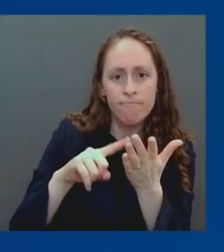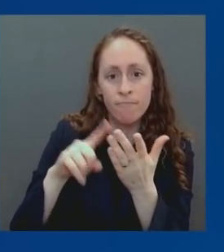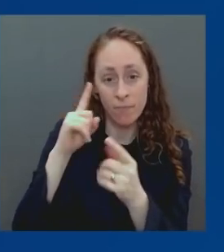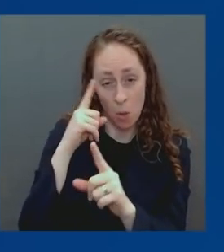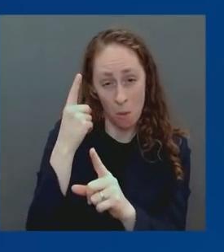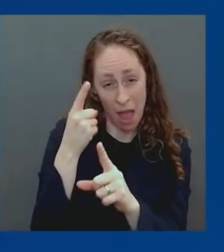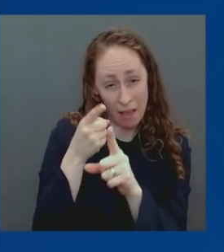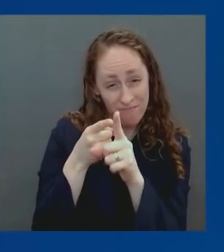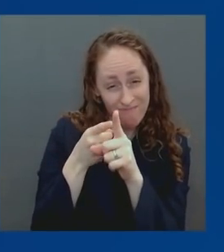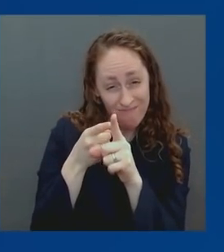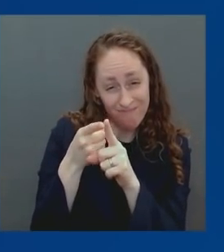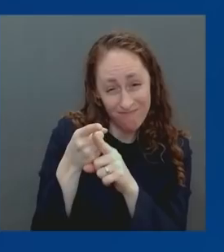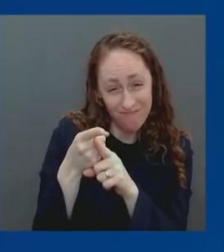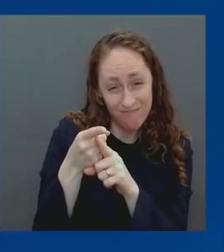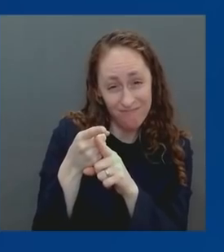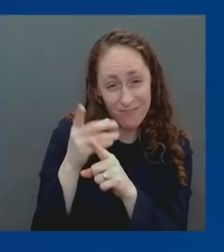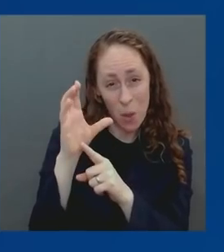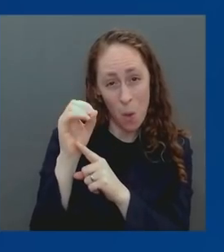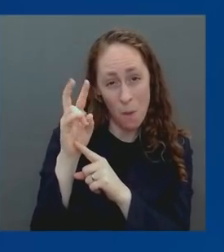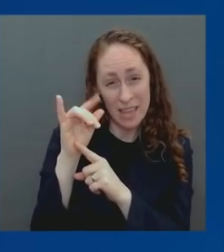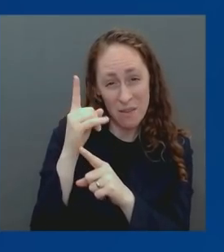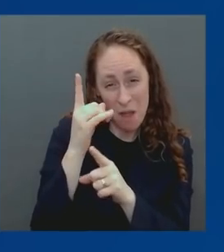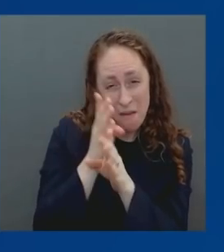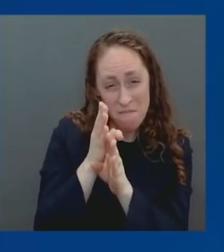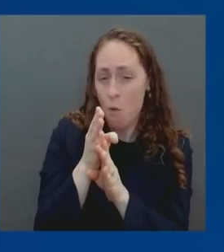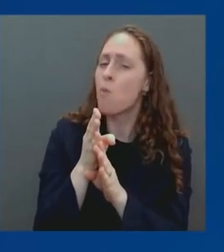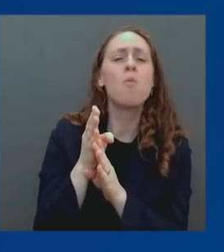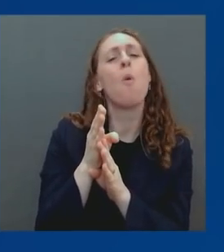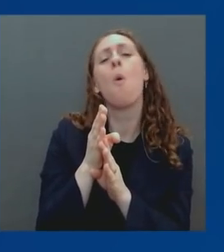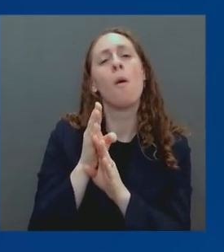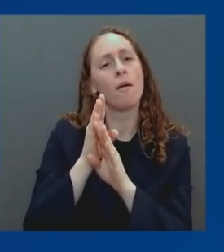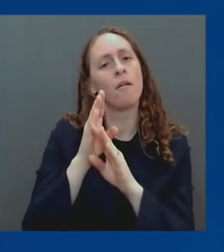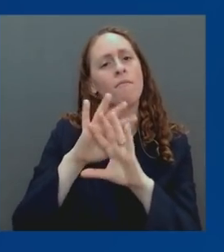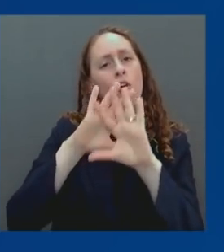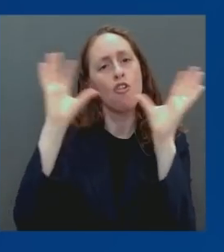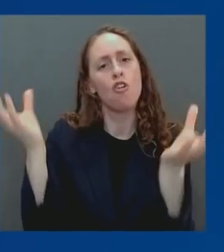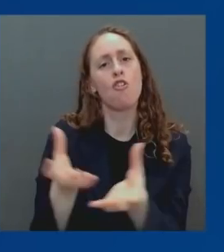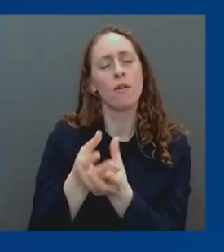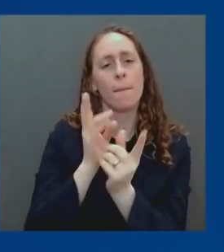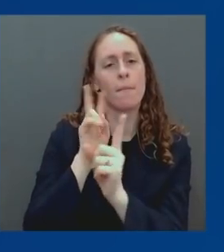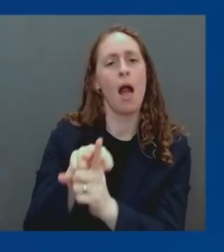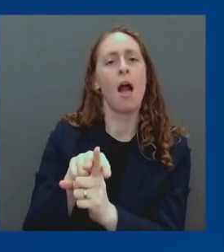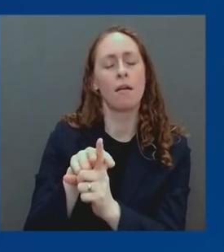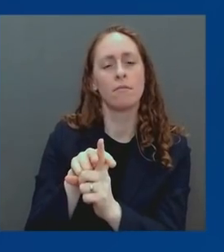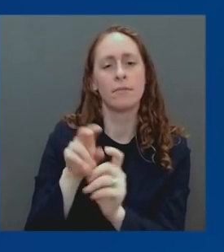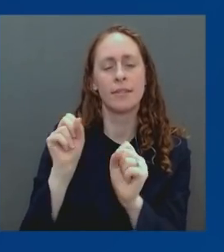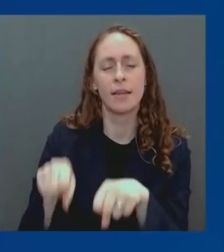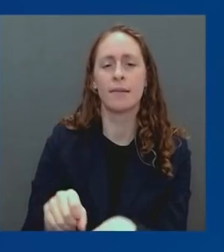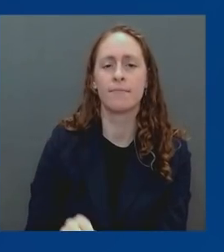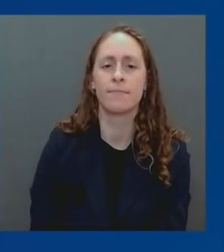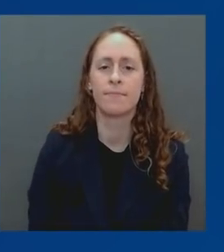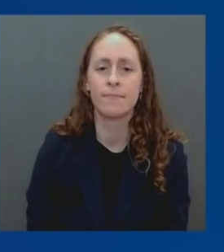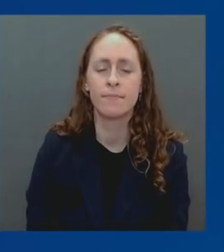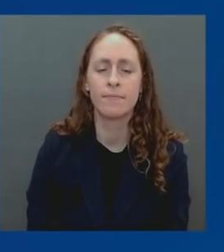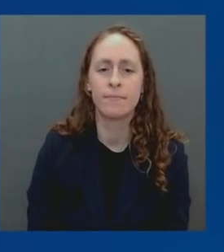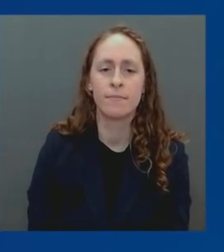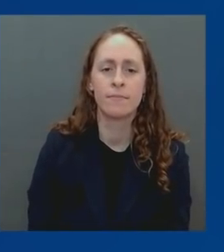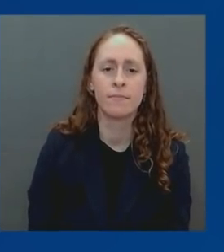obviously it's too early to talk about that because we're in negotiations right now for what our budgetary needs are. Thank you.